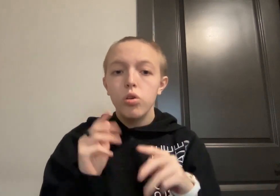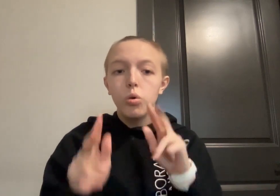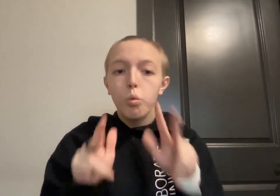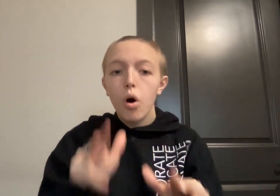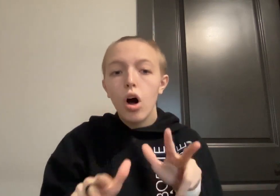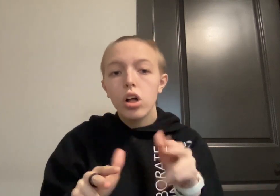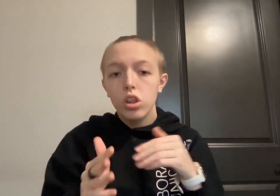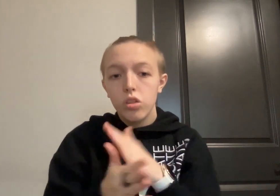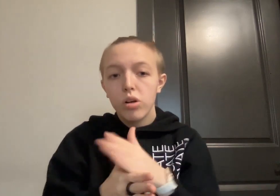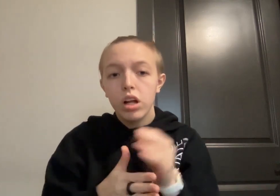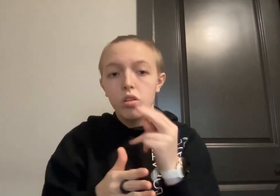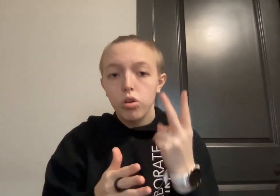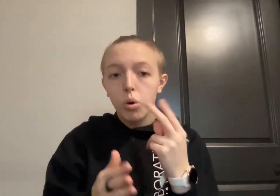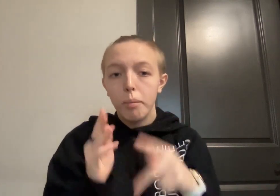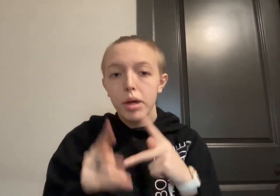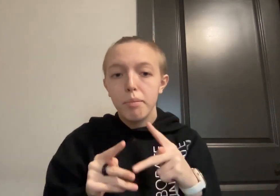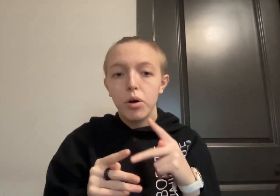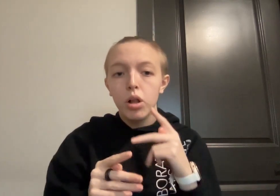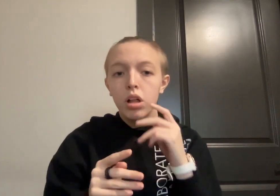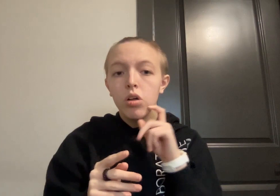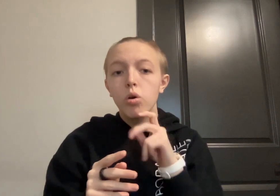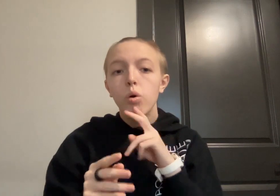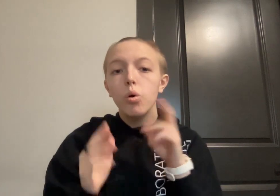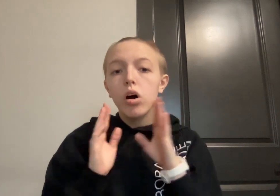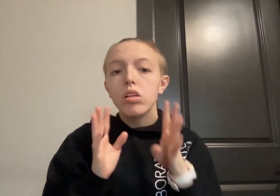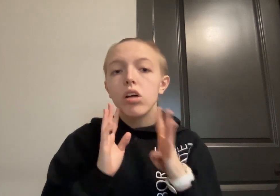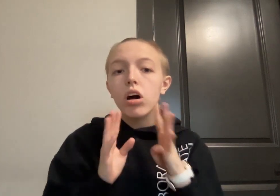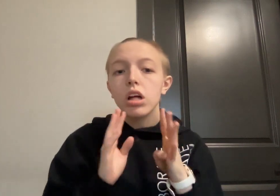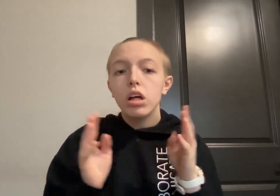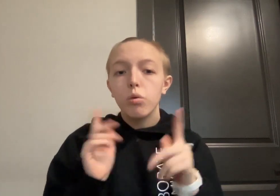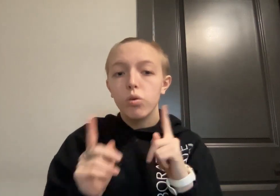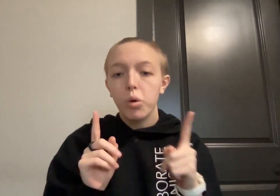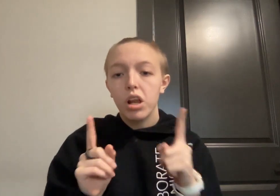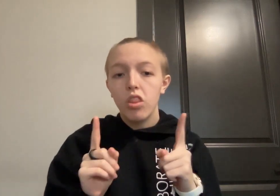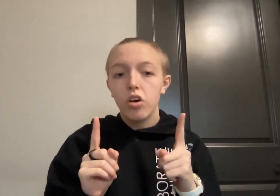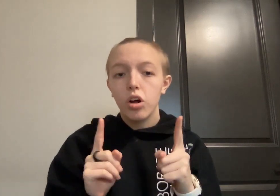who walk between two people who are talking to one another.